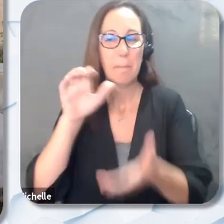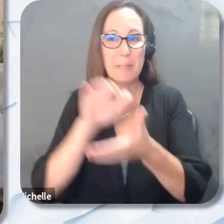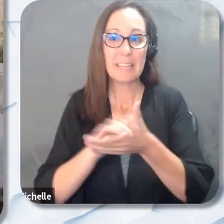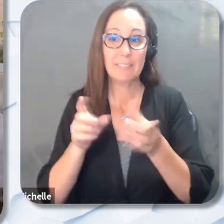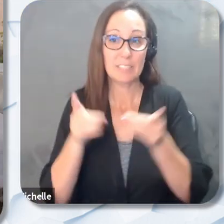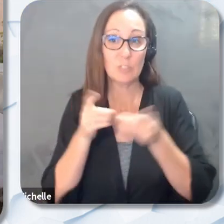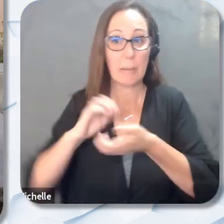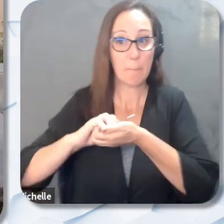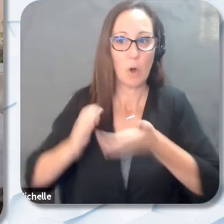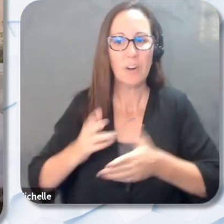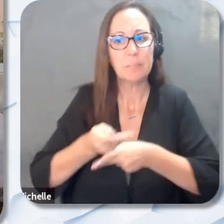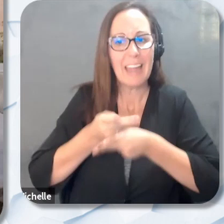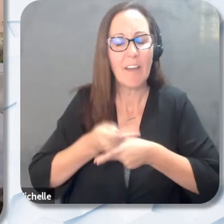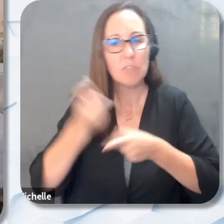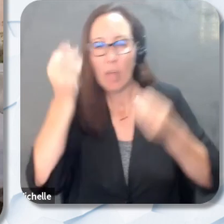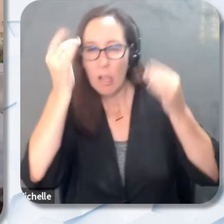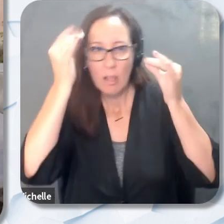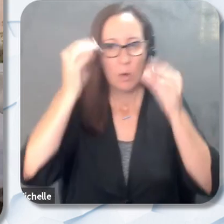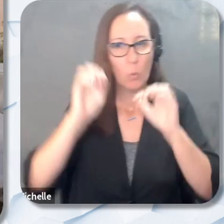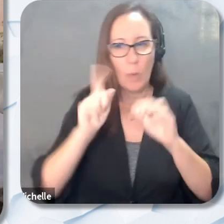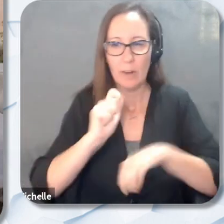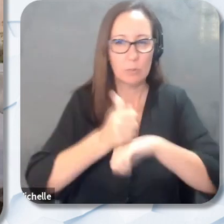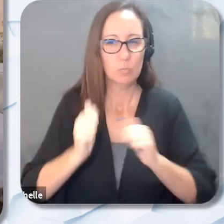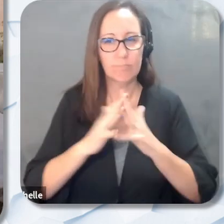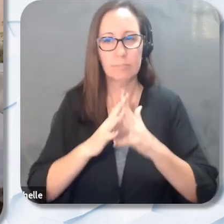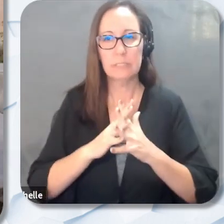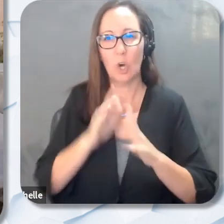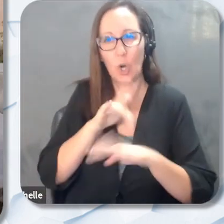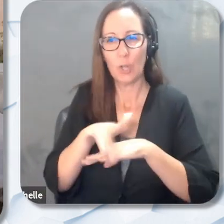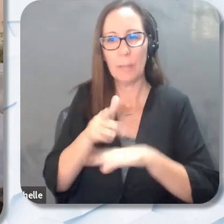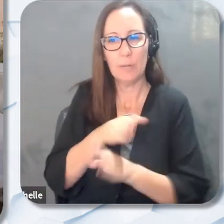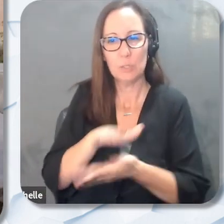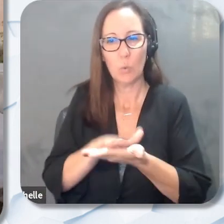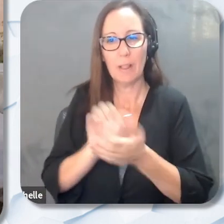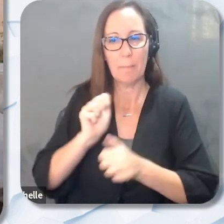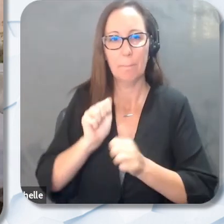carefully where to situate universal preschool implementation. and make sure that there are